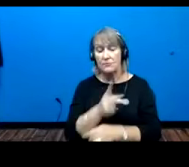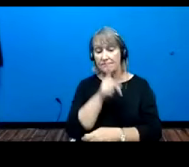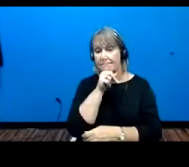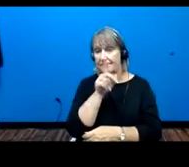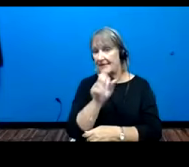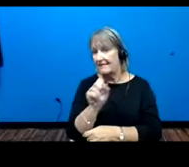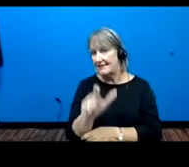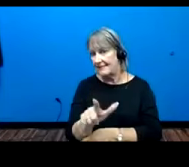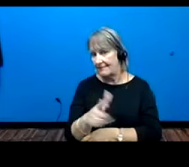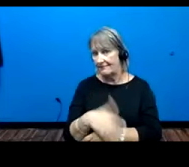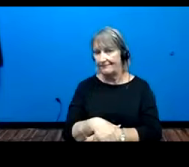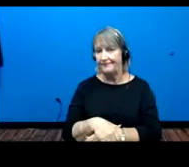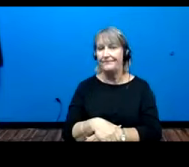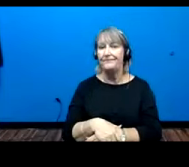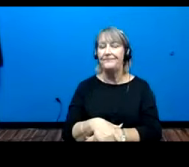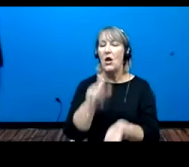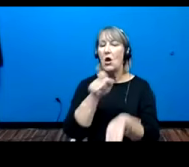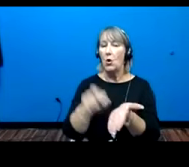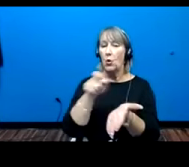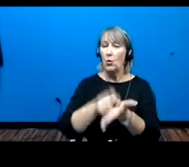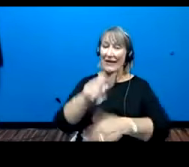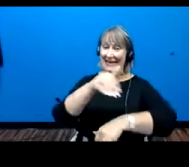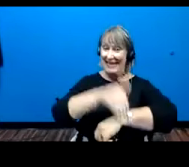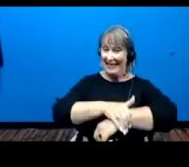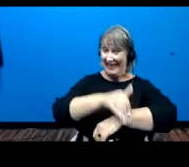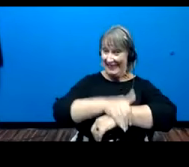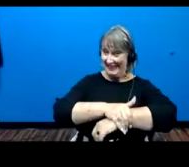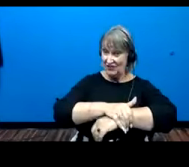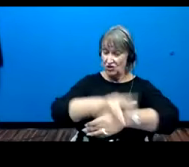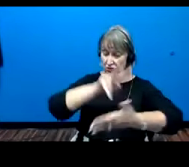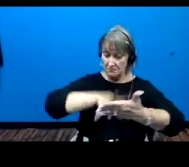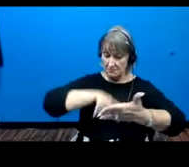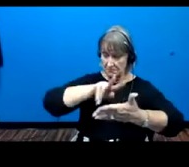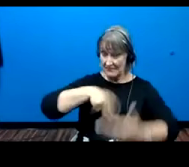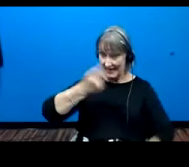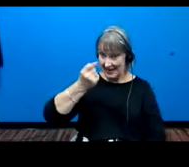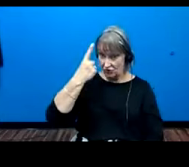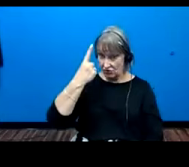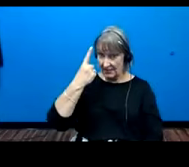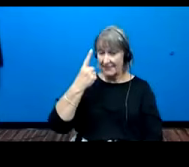Written English literacy— and I think this is important to be mindful of—